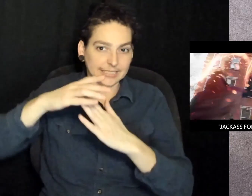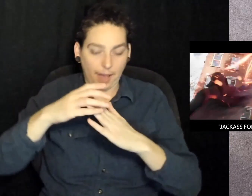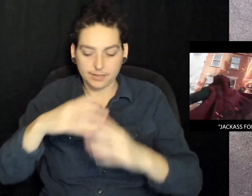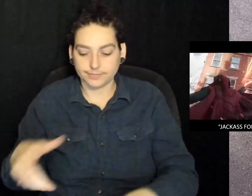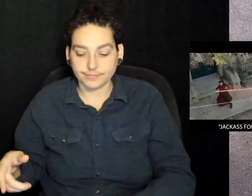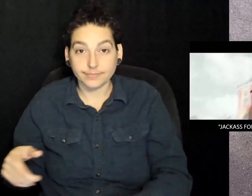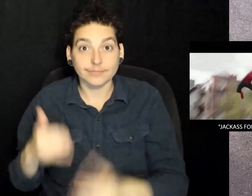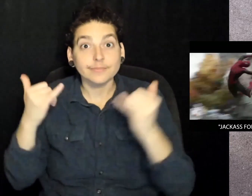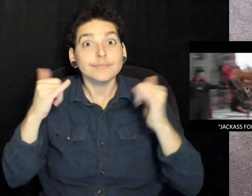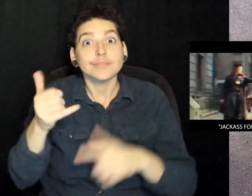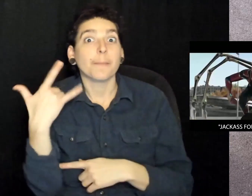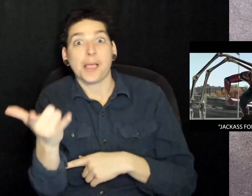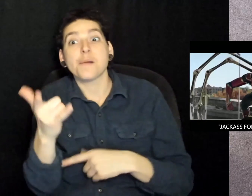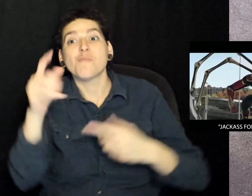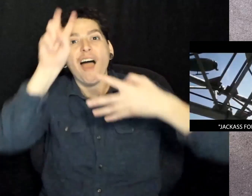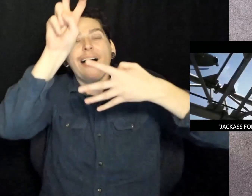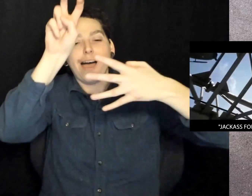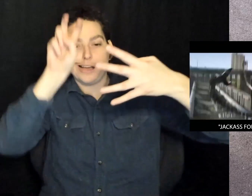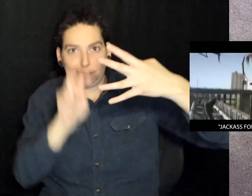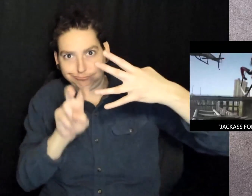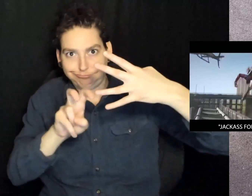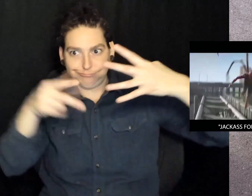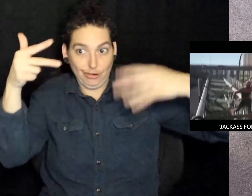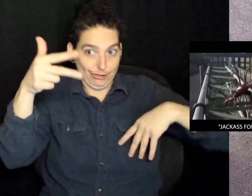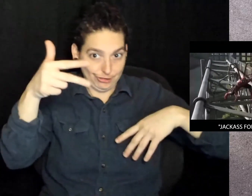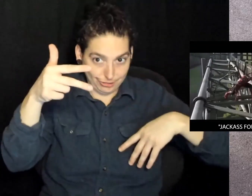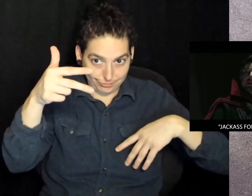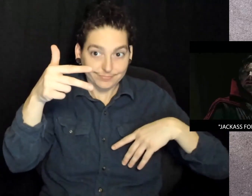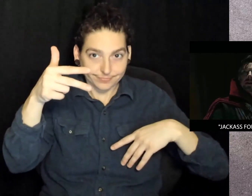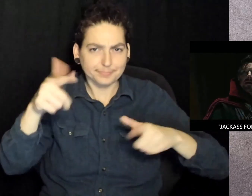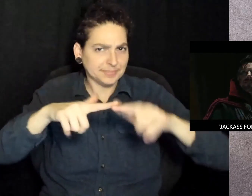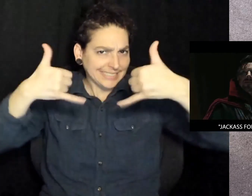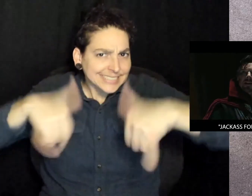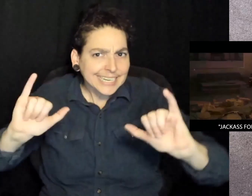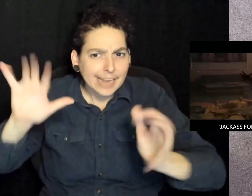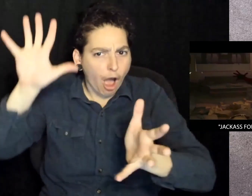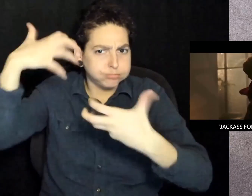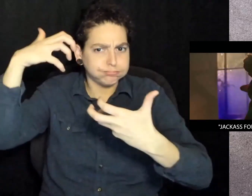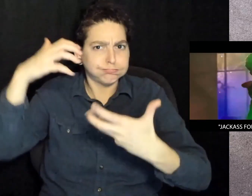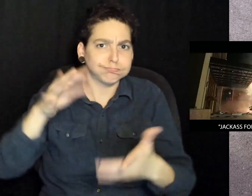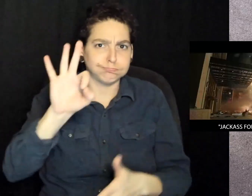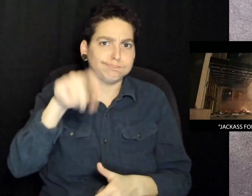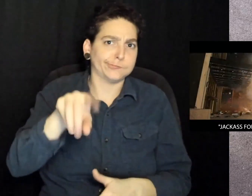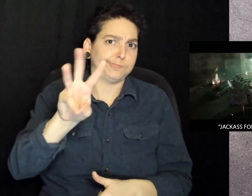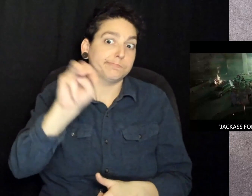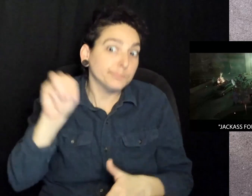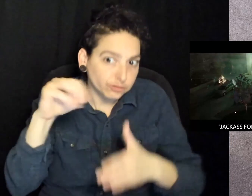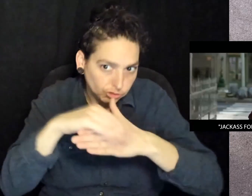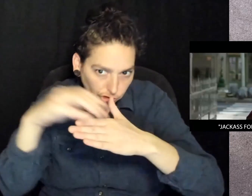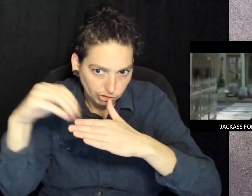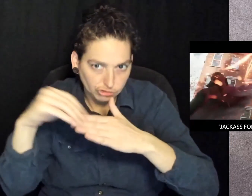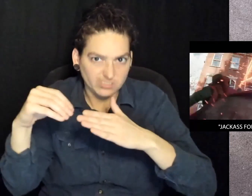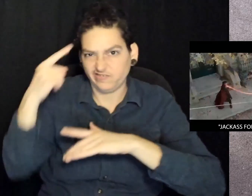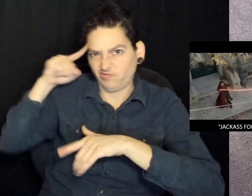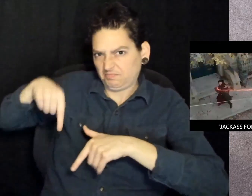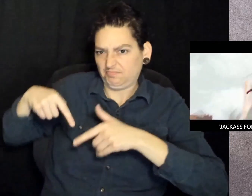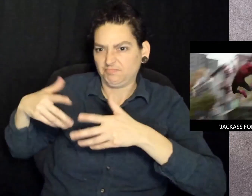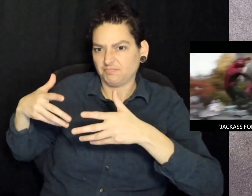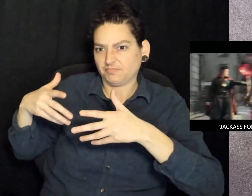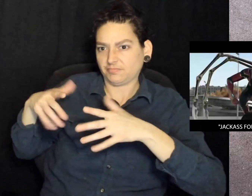no way home for the top spot Spidey dropped to third but still made another $9.6 million